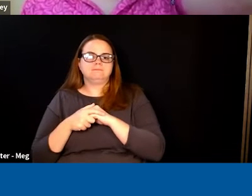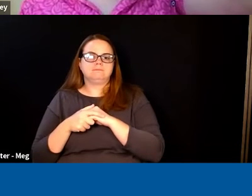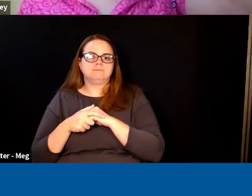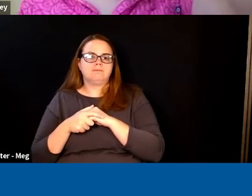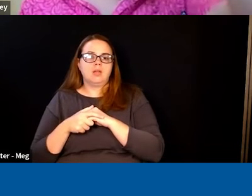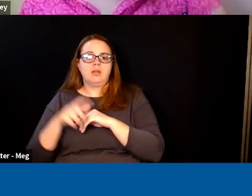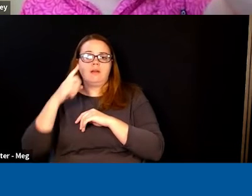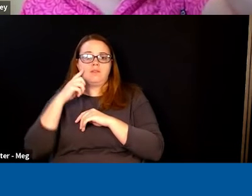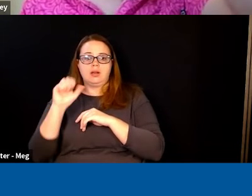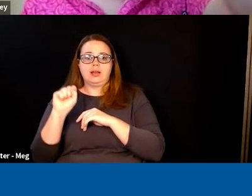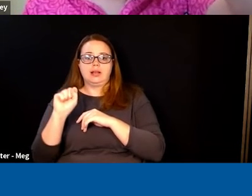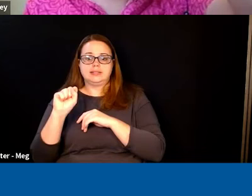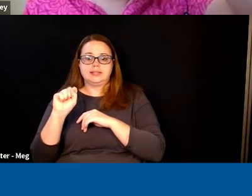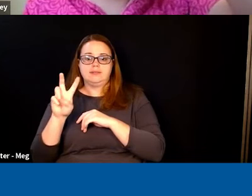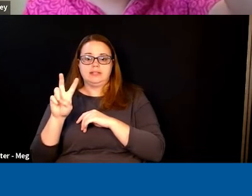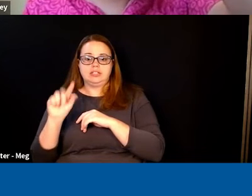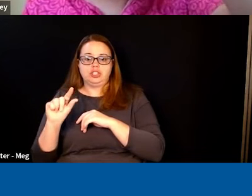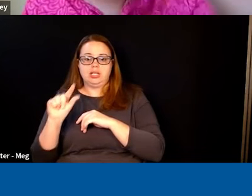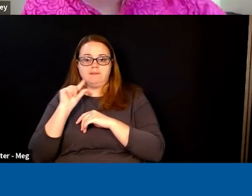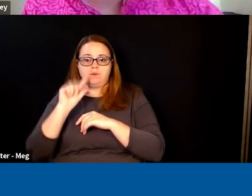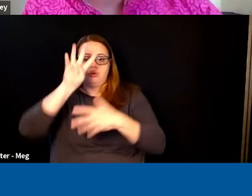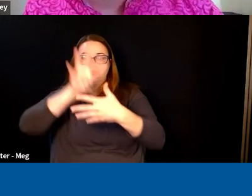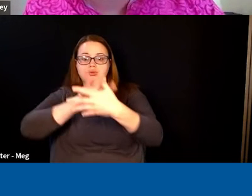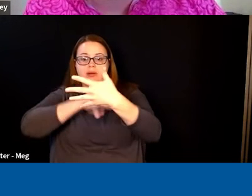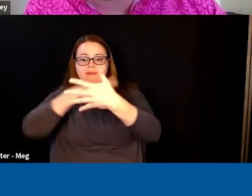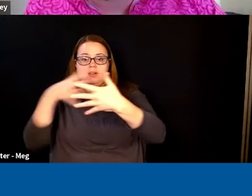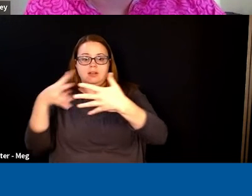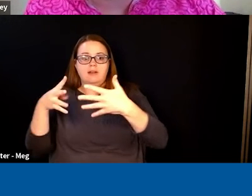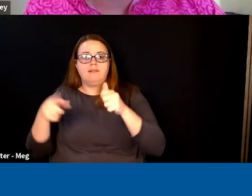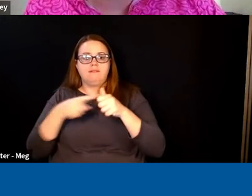For SVG for charts, first, you wanna kind of delineate not using color alone.